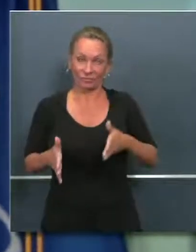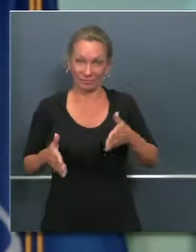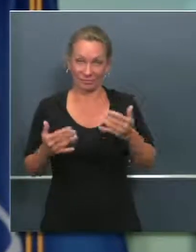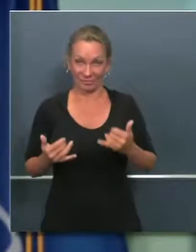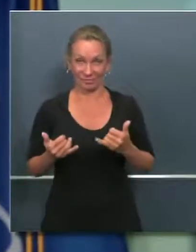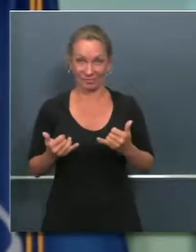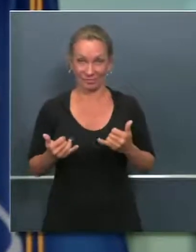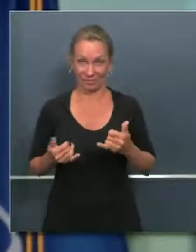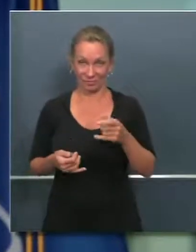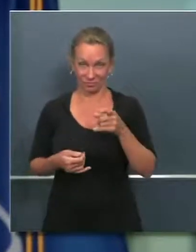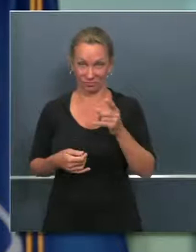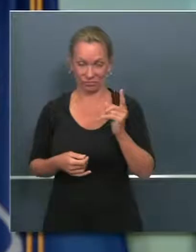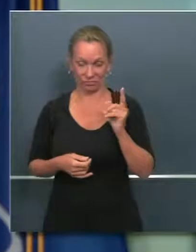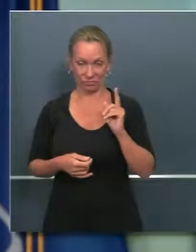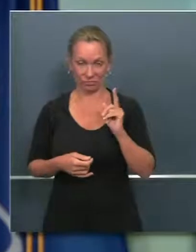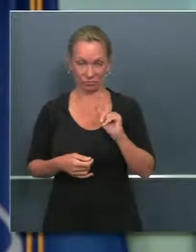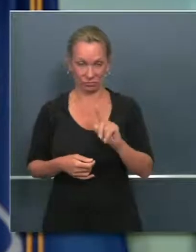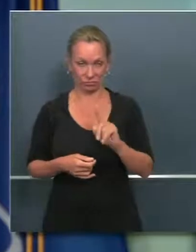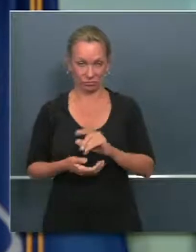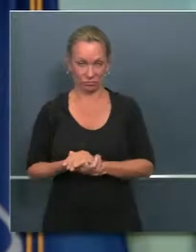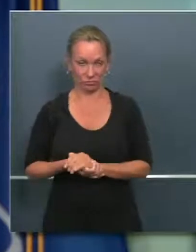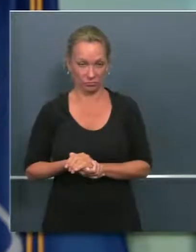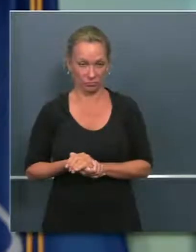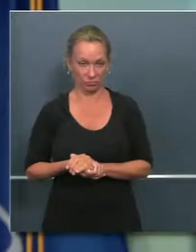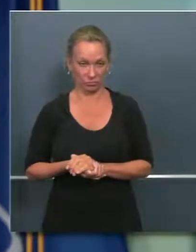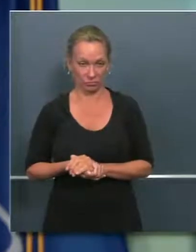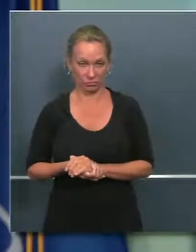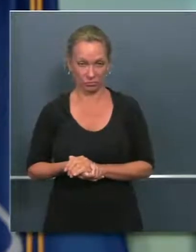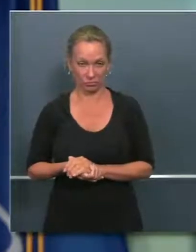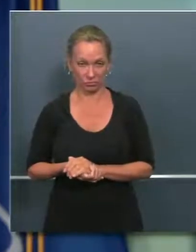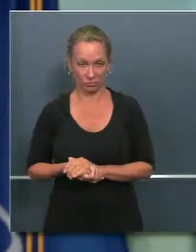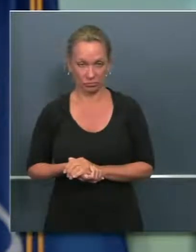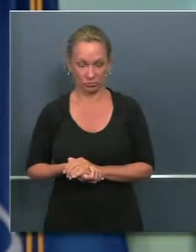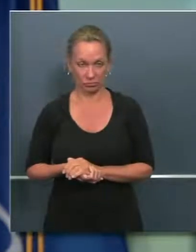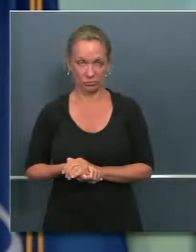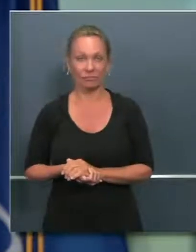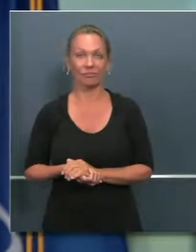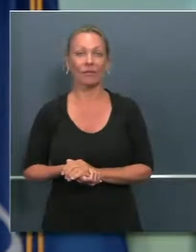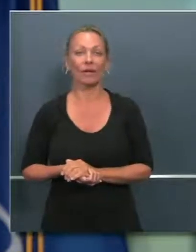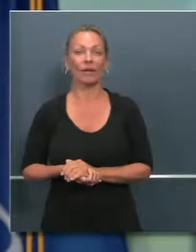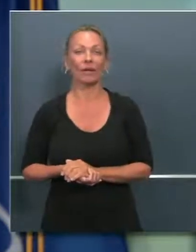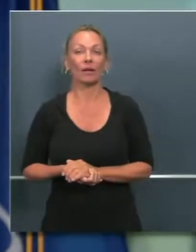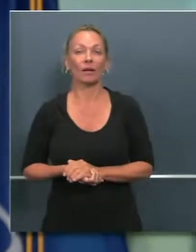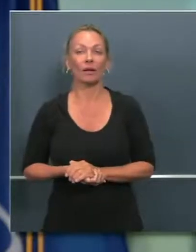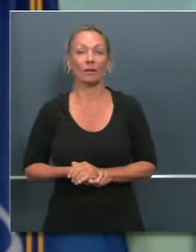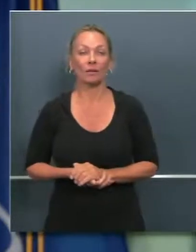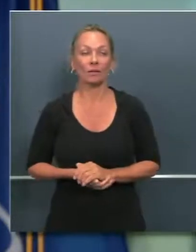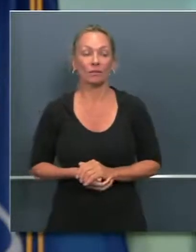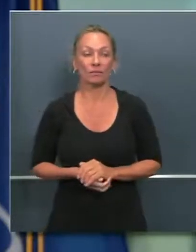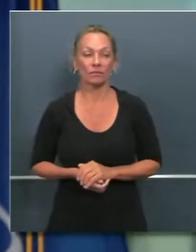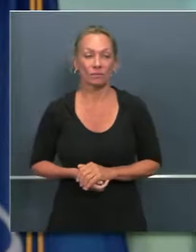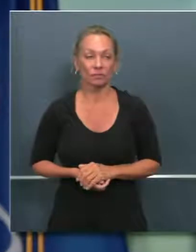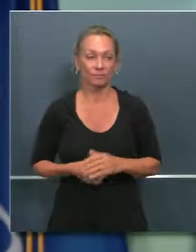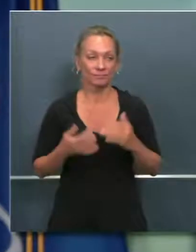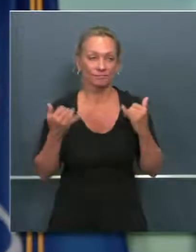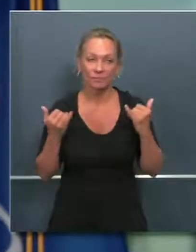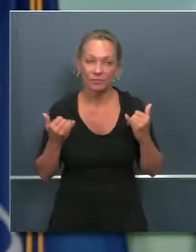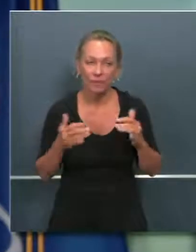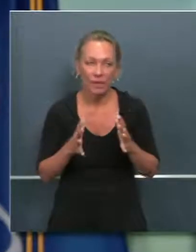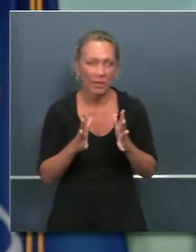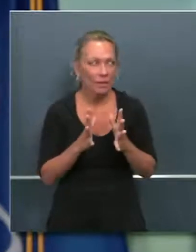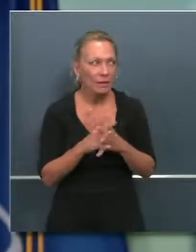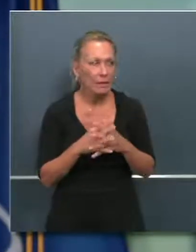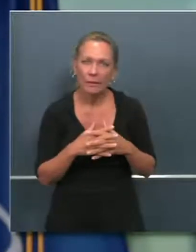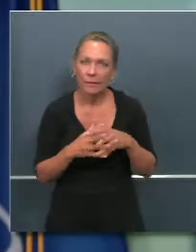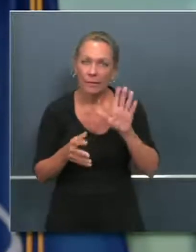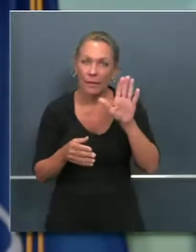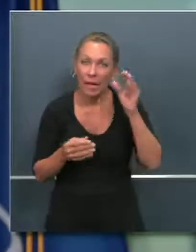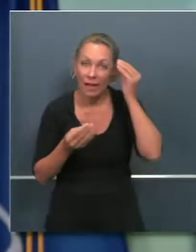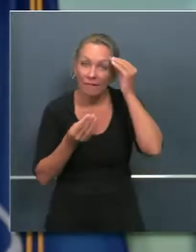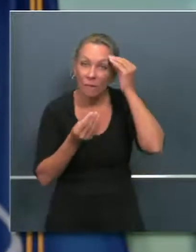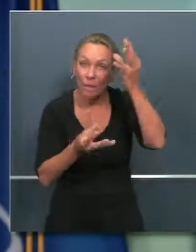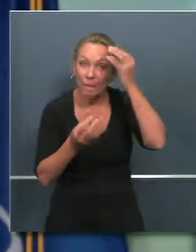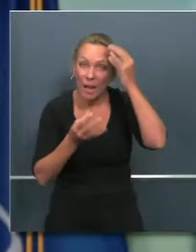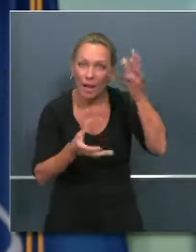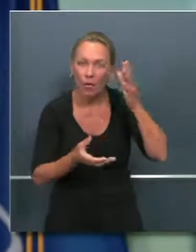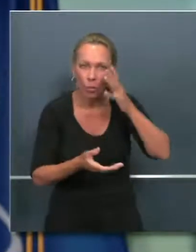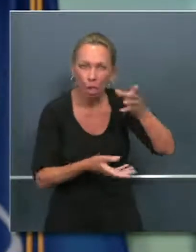a number of other things to advance and we will be making those public as conditions change and